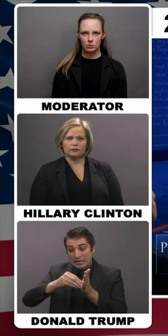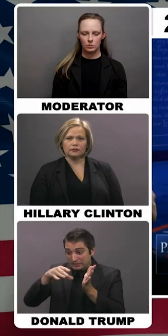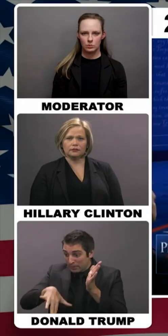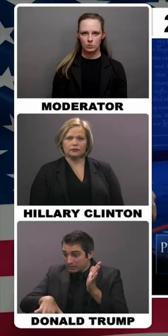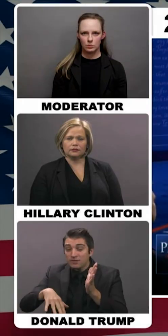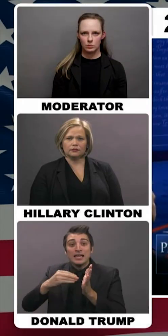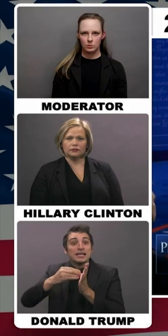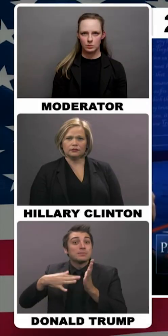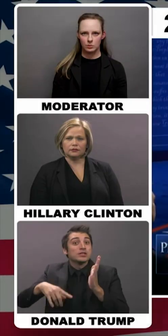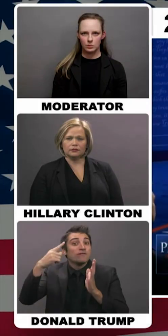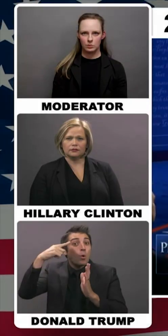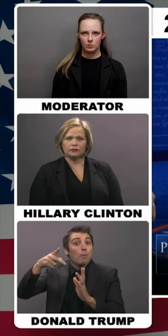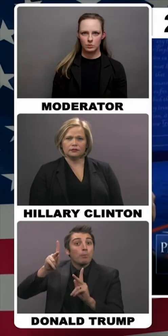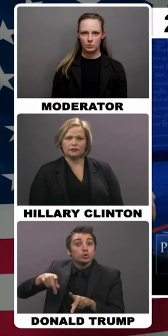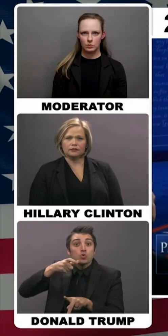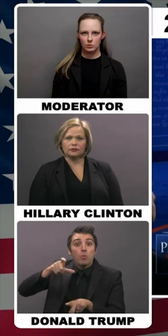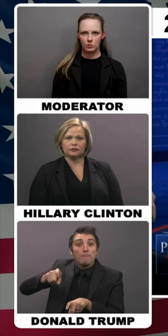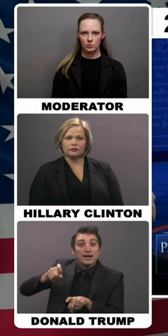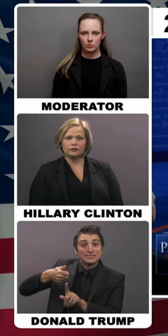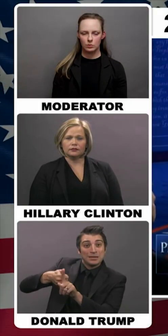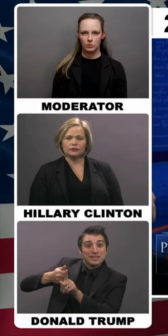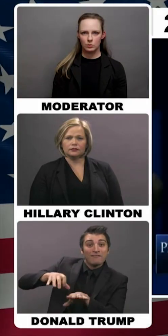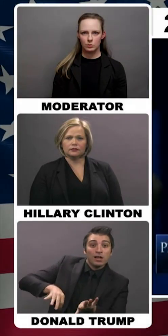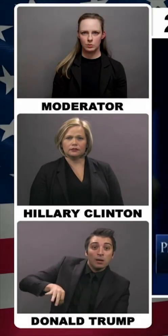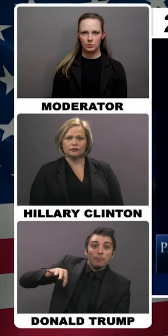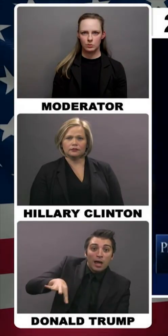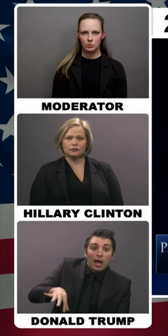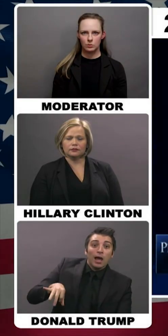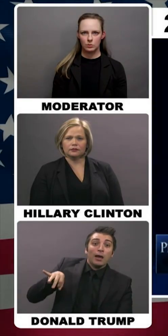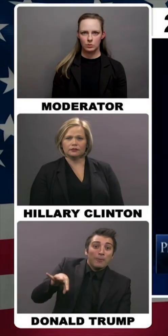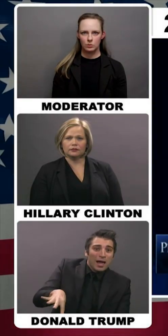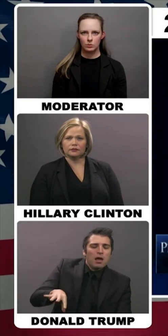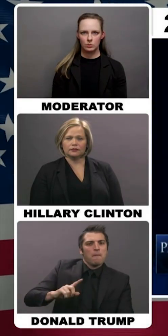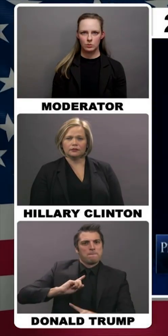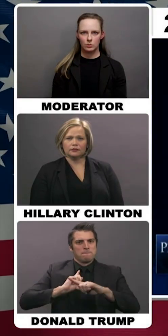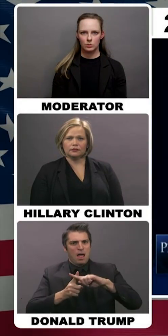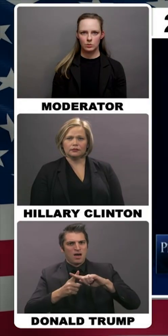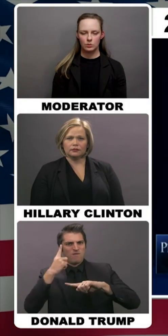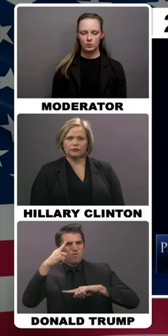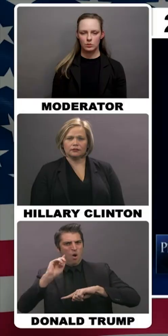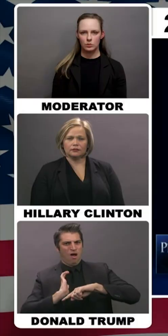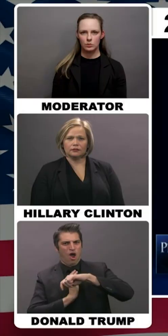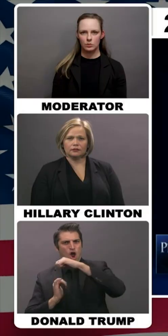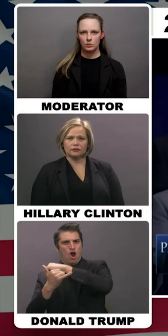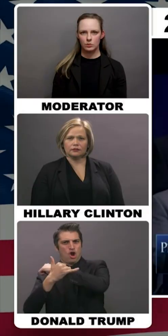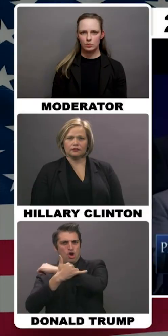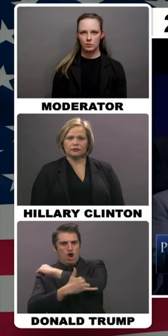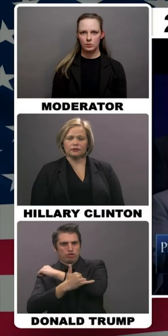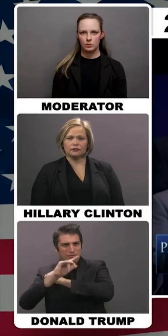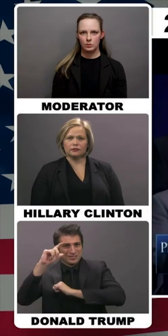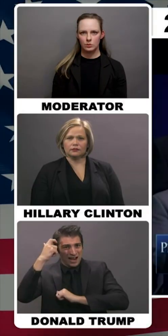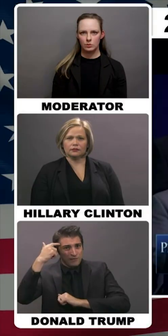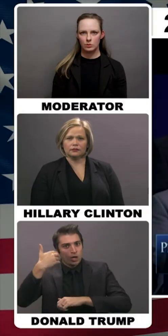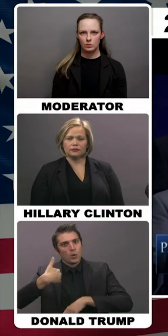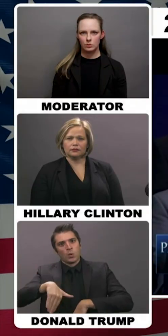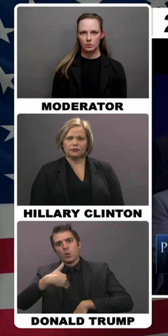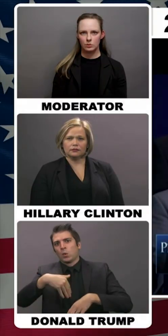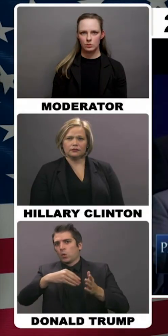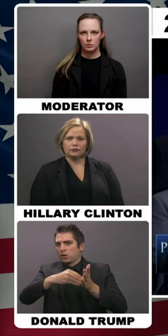unbelievably expensive for our country. It's gonna be one of the biggest line items very shortly. We have to repeal it